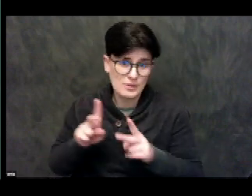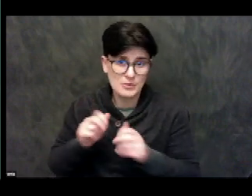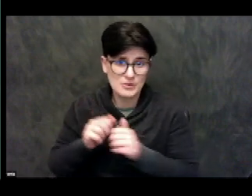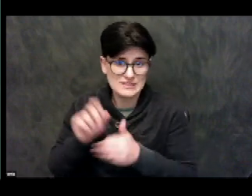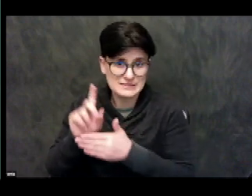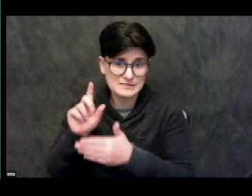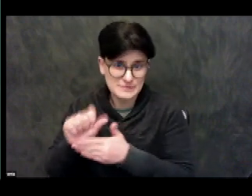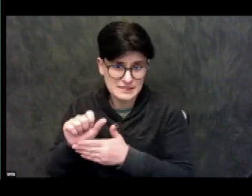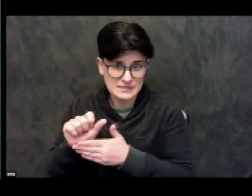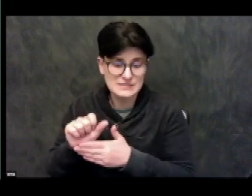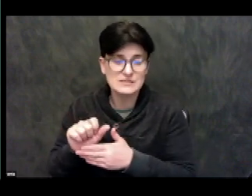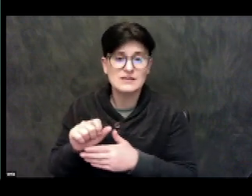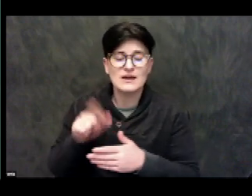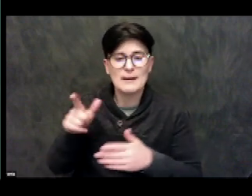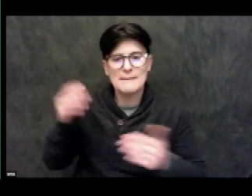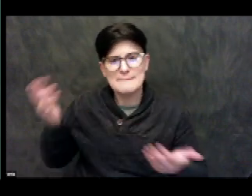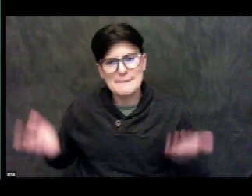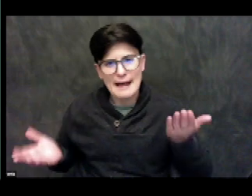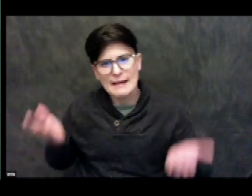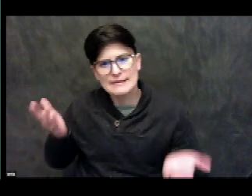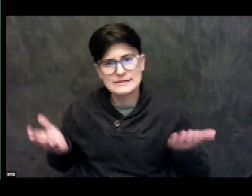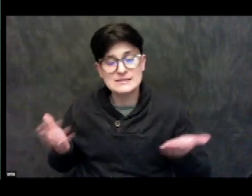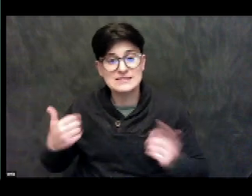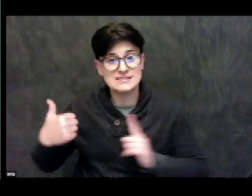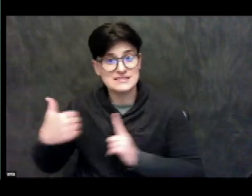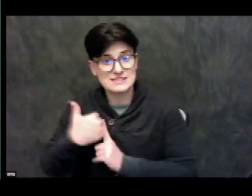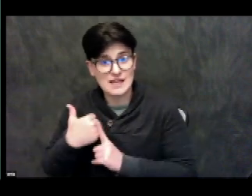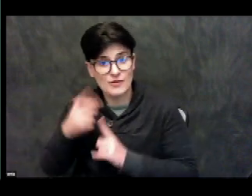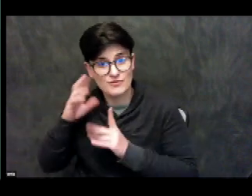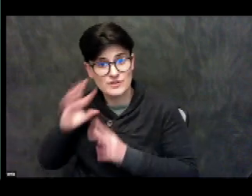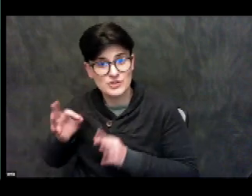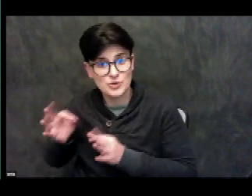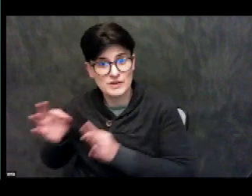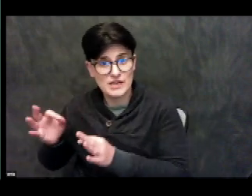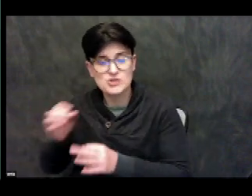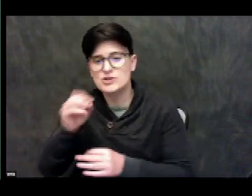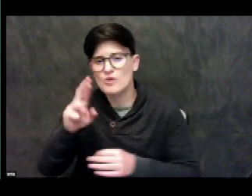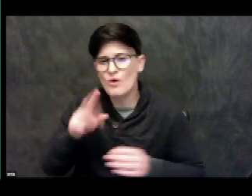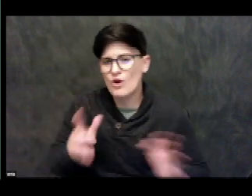self determination or encouraging autonomy with